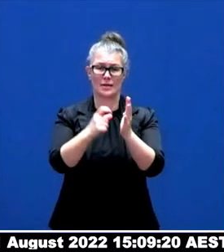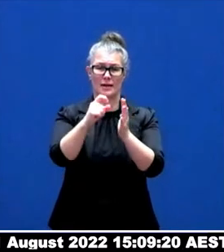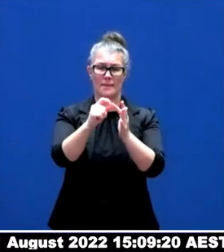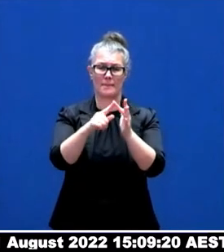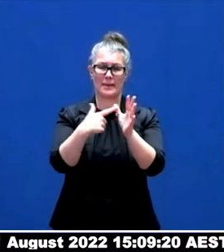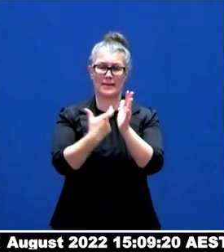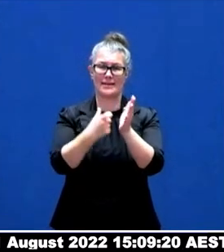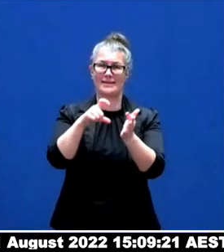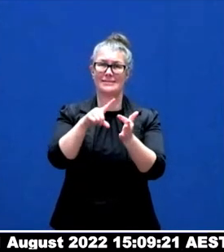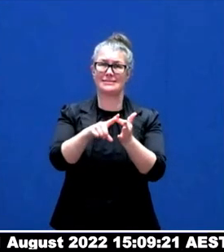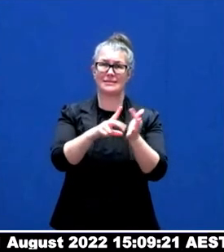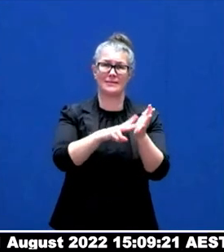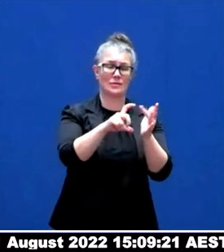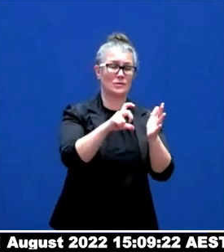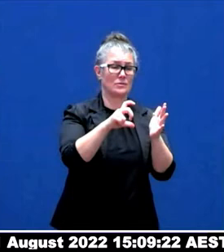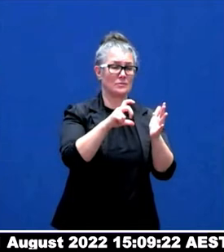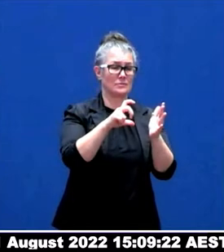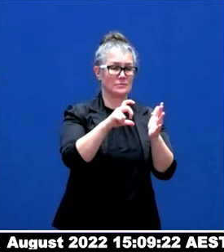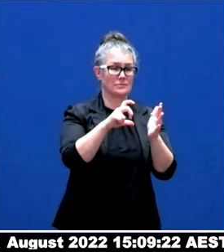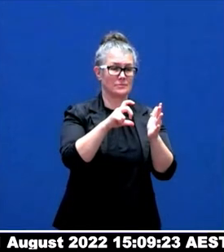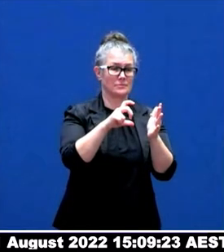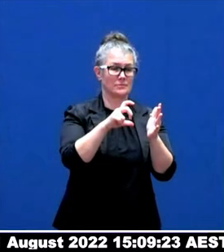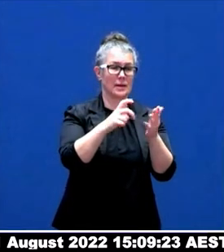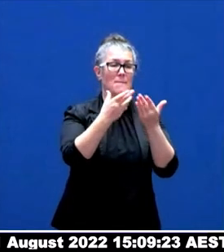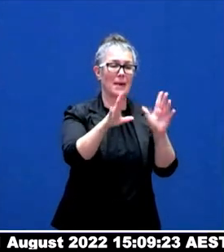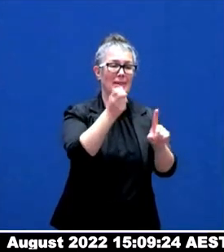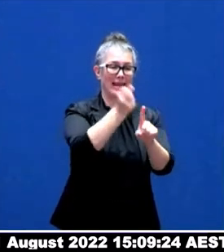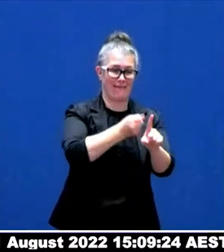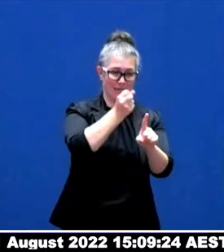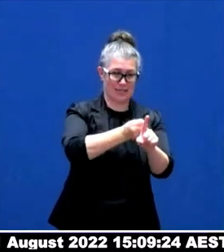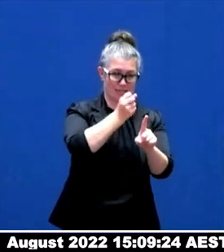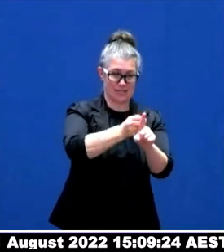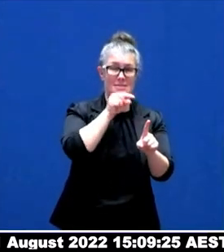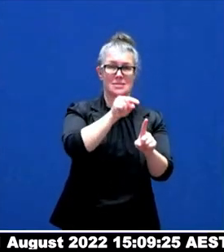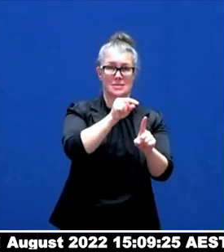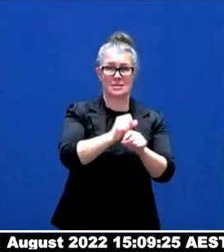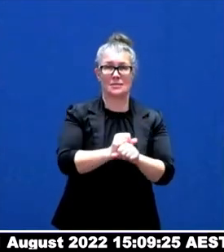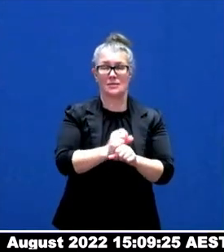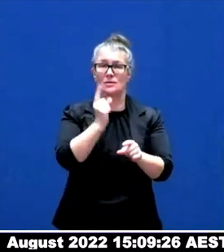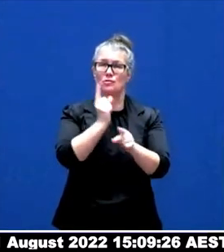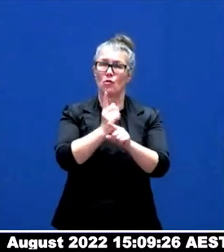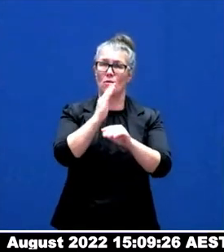Advocate, in Public hearing 22 - in Public hearing 20, about an NDIS participant who had